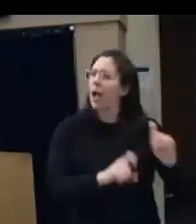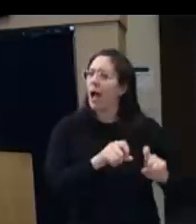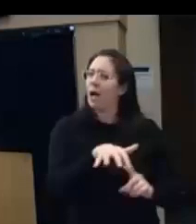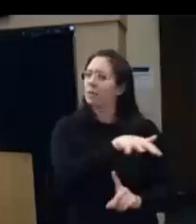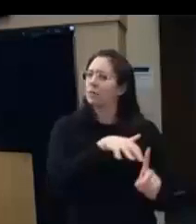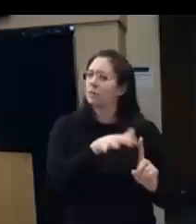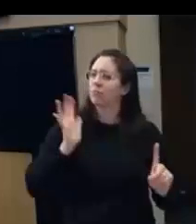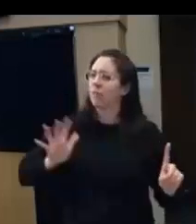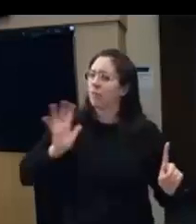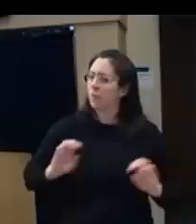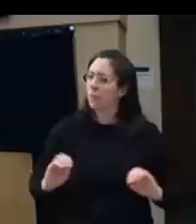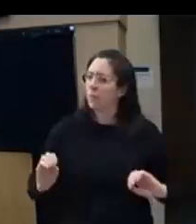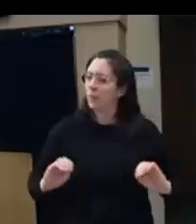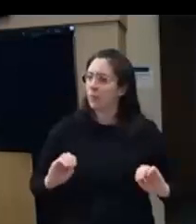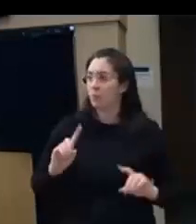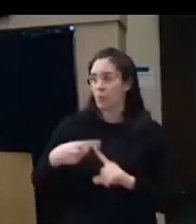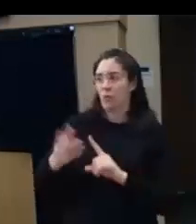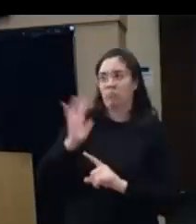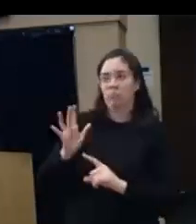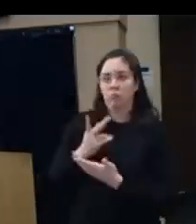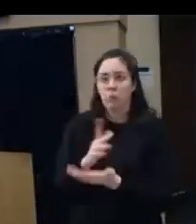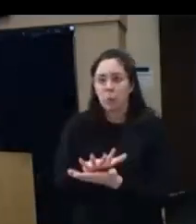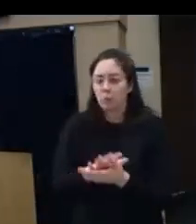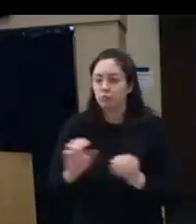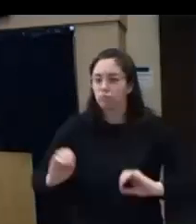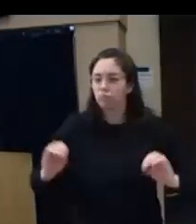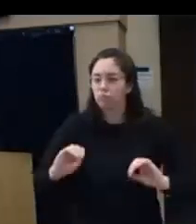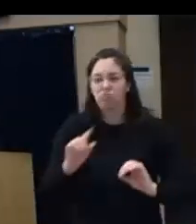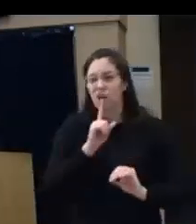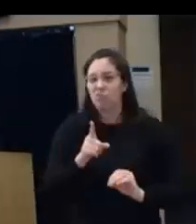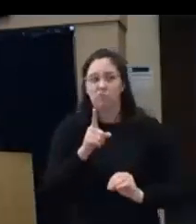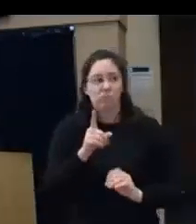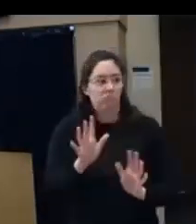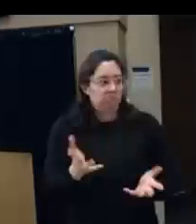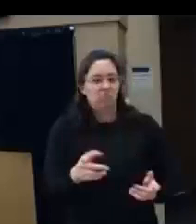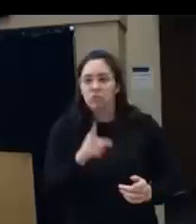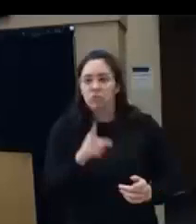you know um when I was in grad school it was rarely spoken about so I think that I think that